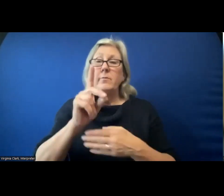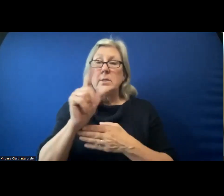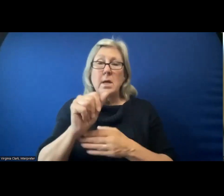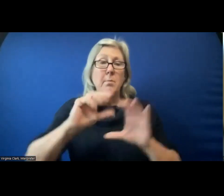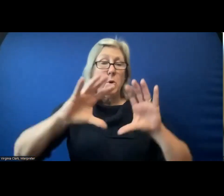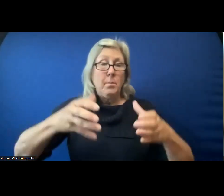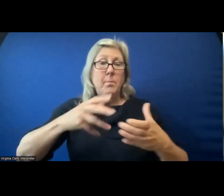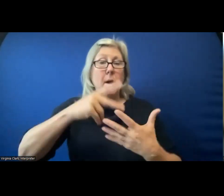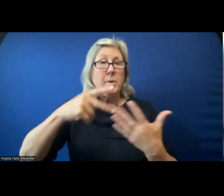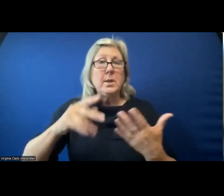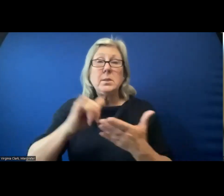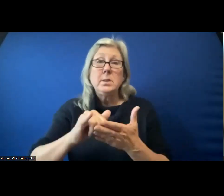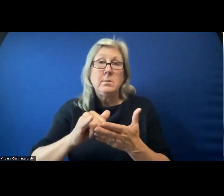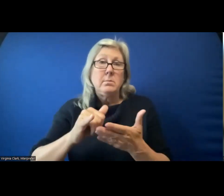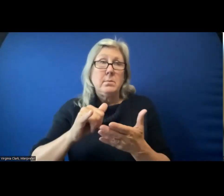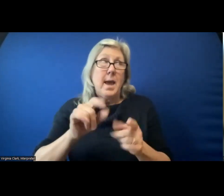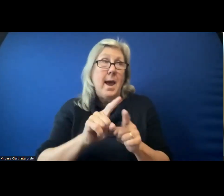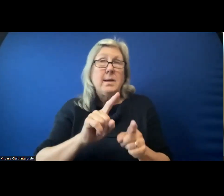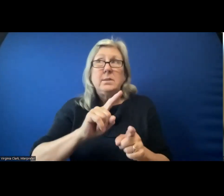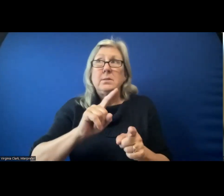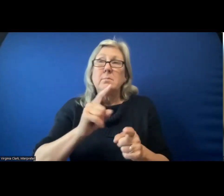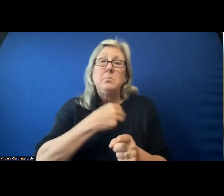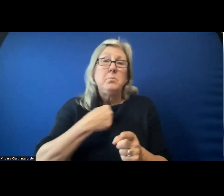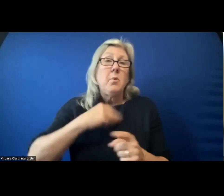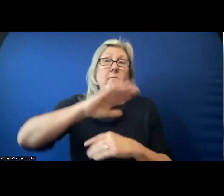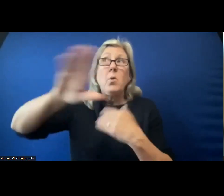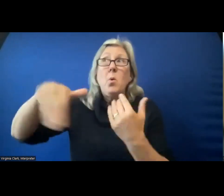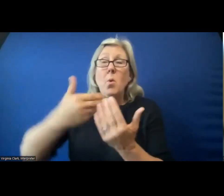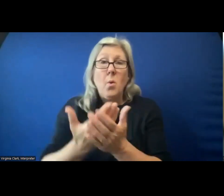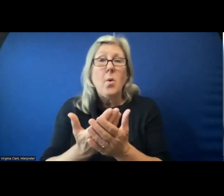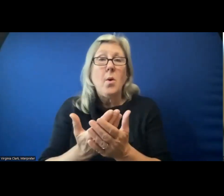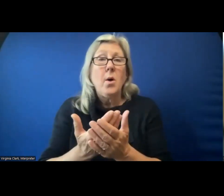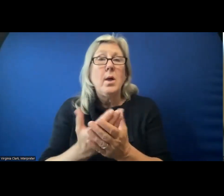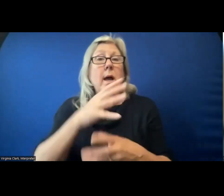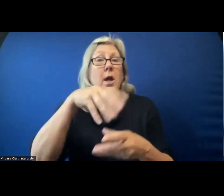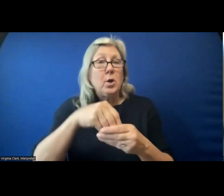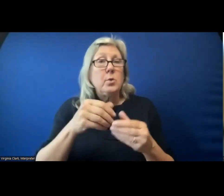a part of the whole, including them with marginalized and protected groups is an effort by many